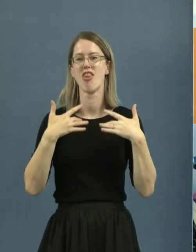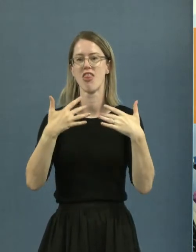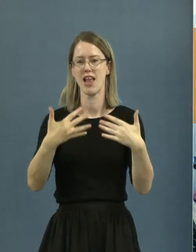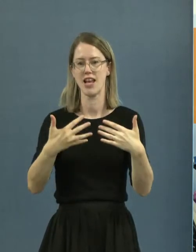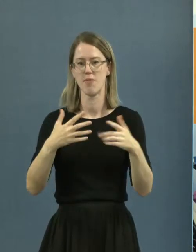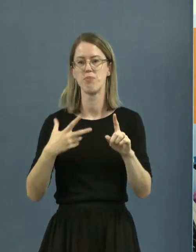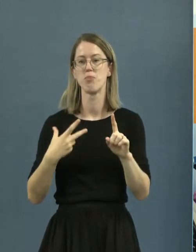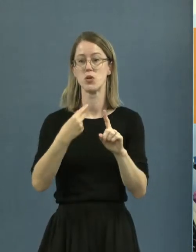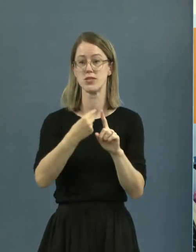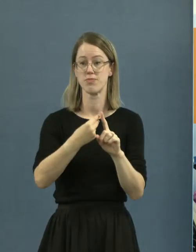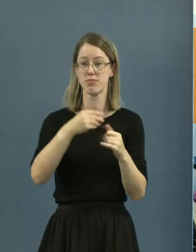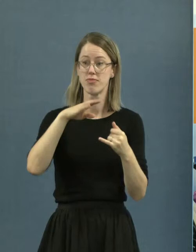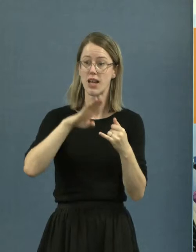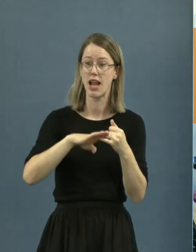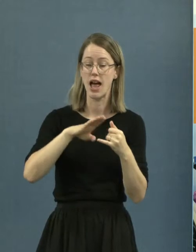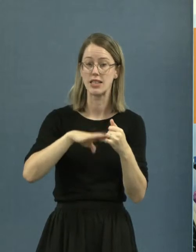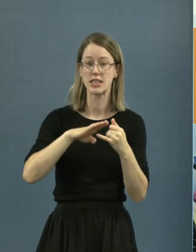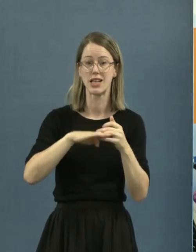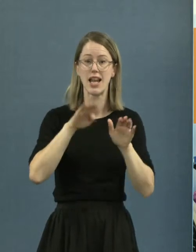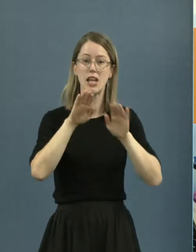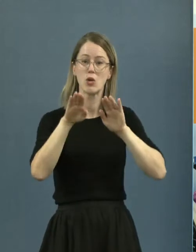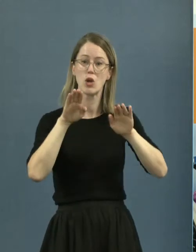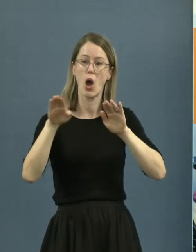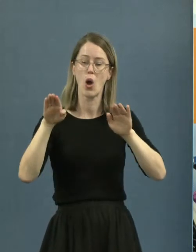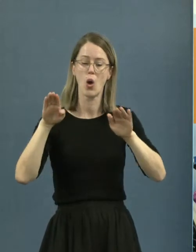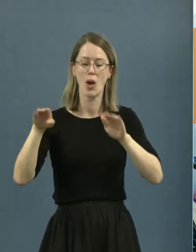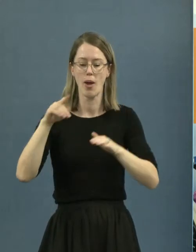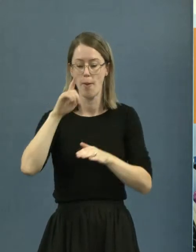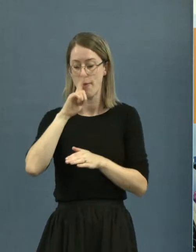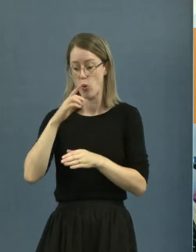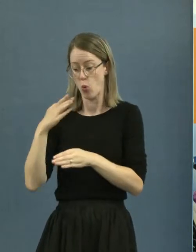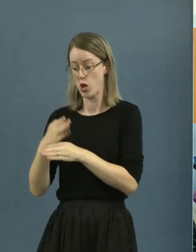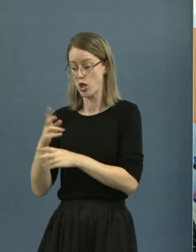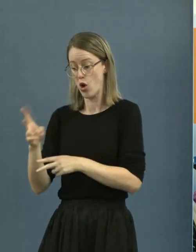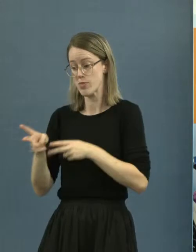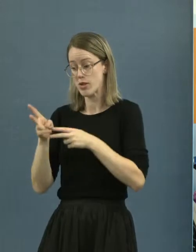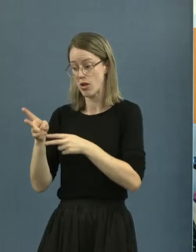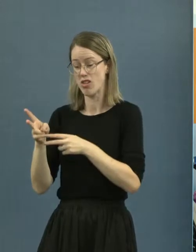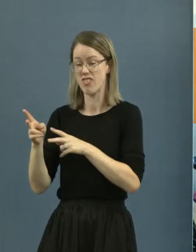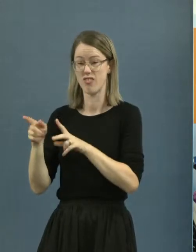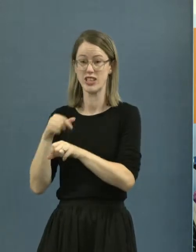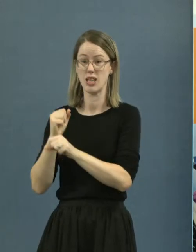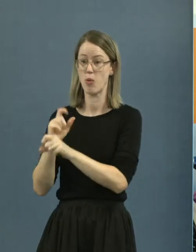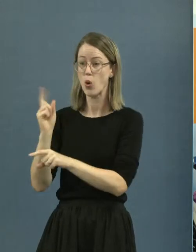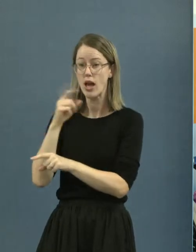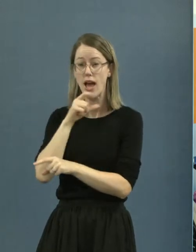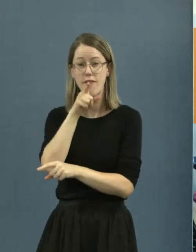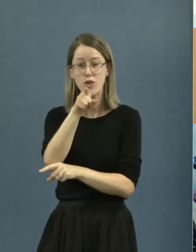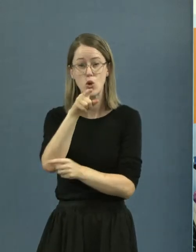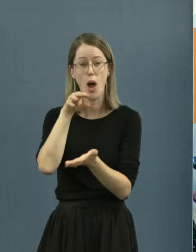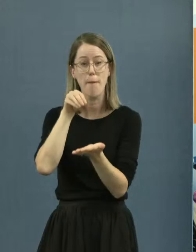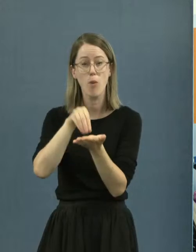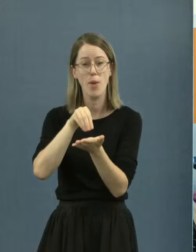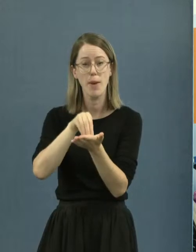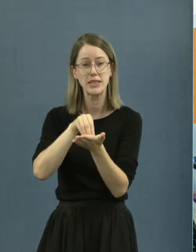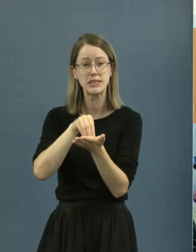reminder from our colleagues working in hospitals, particularly in the Auckland